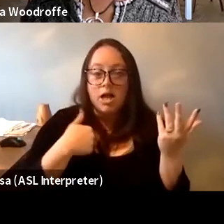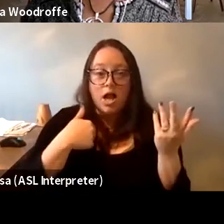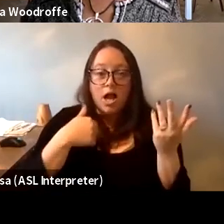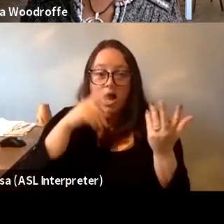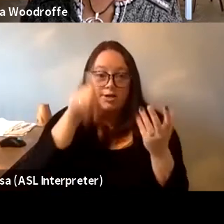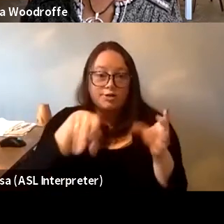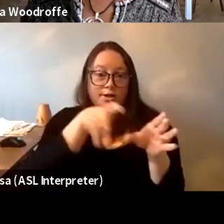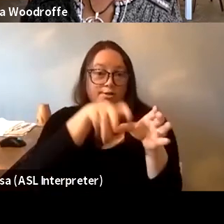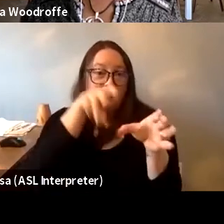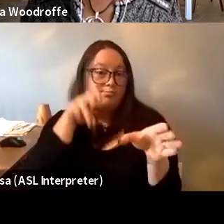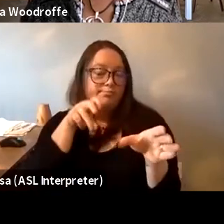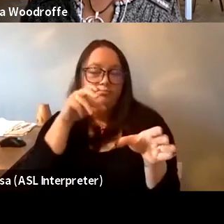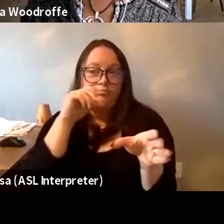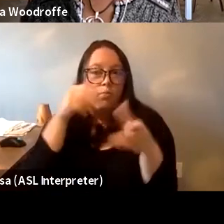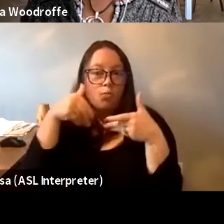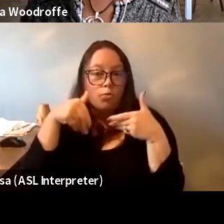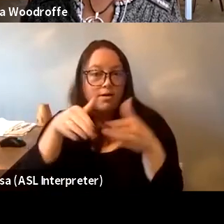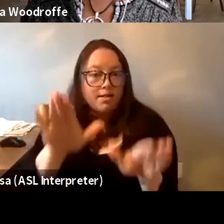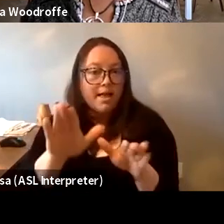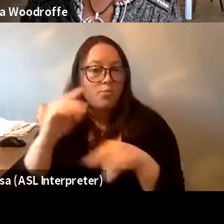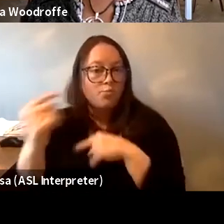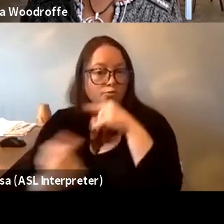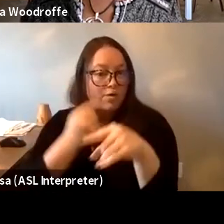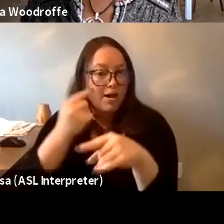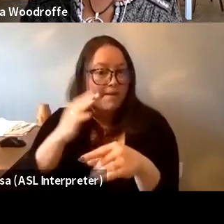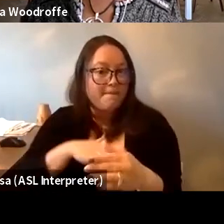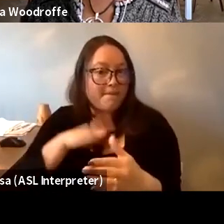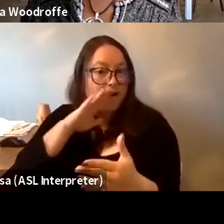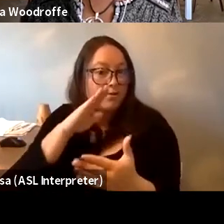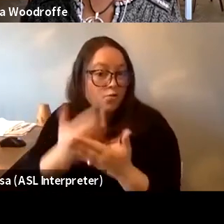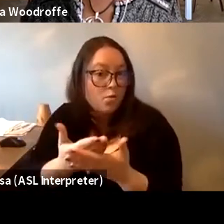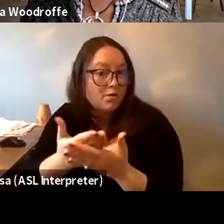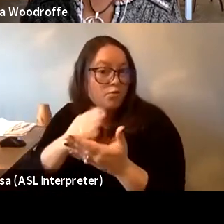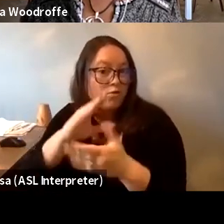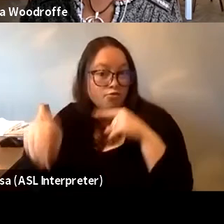allow them around her or around my family that energy was not welcomed.